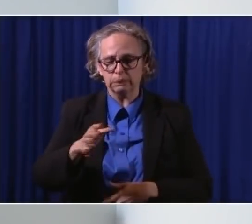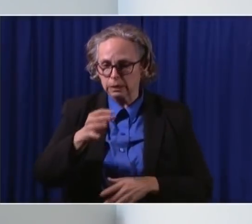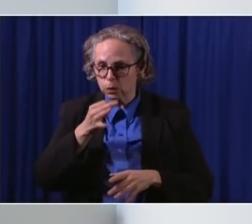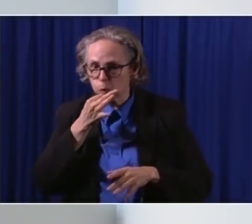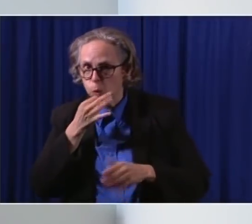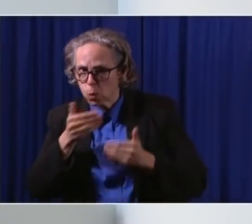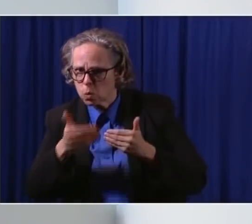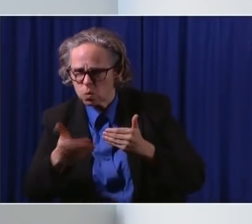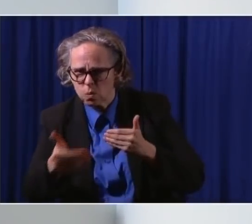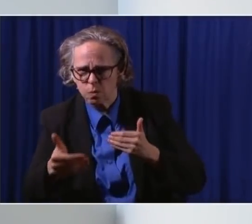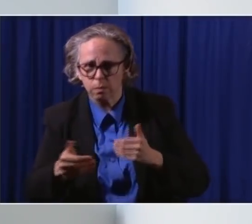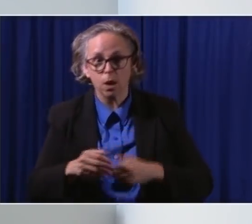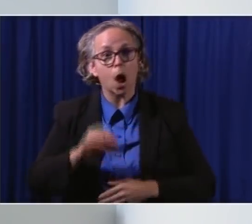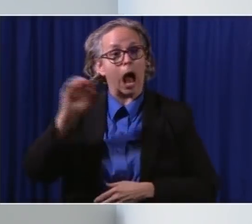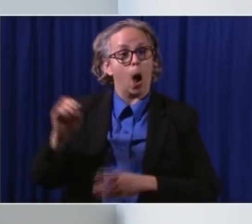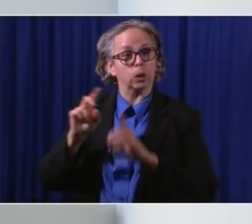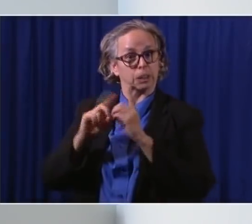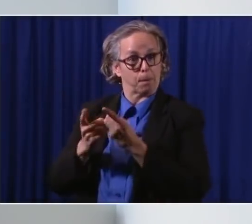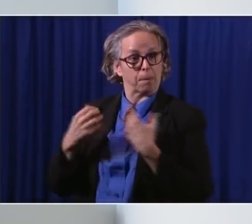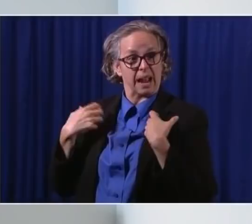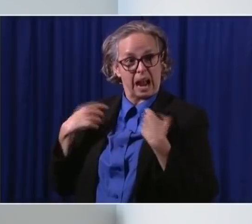WAS ISSUED ON FRIDAY THAT I WANT TO TALK ABOUT TODAY.